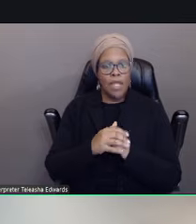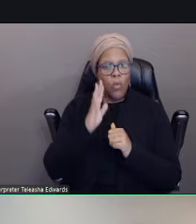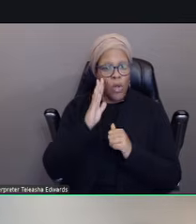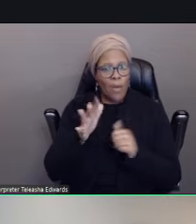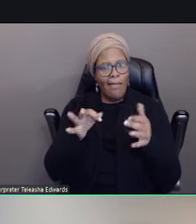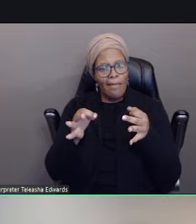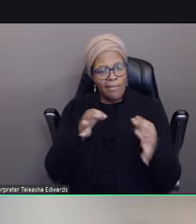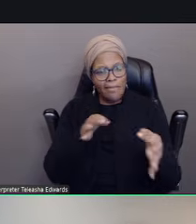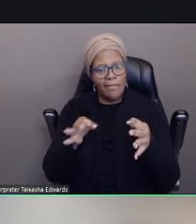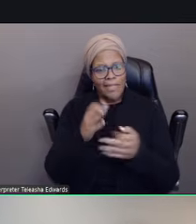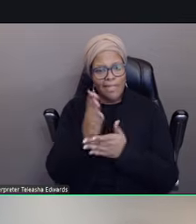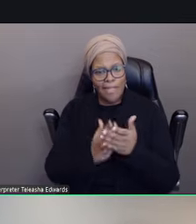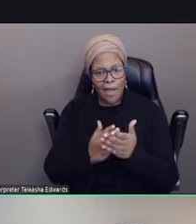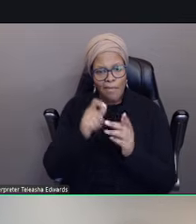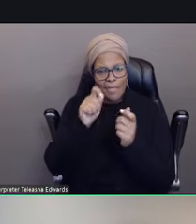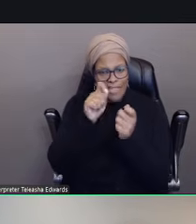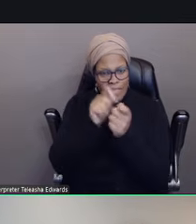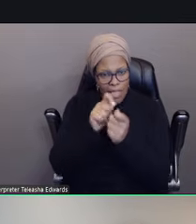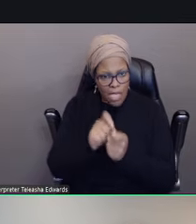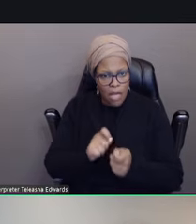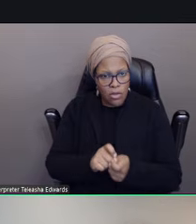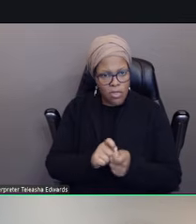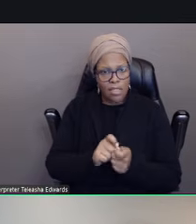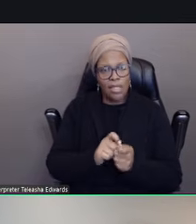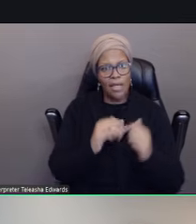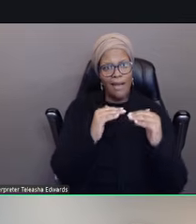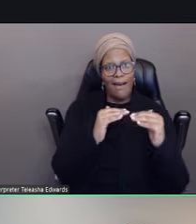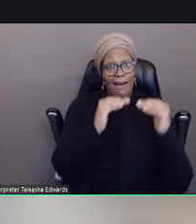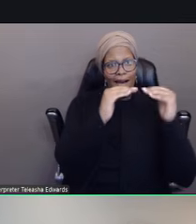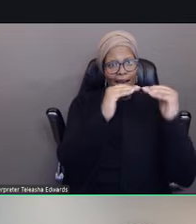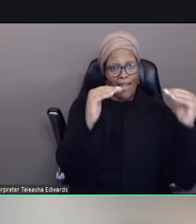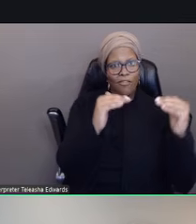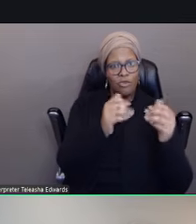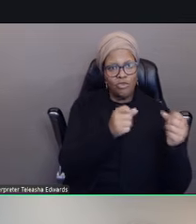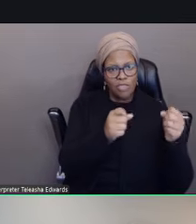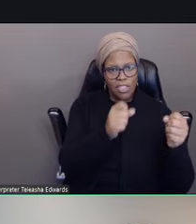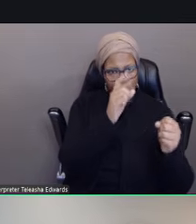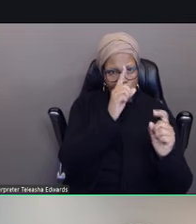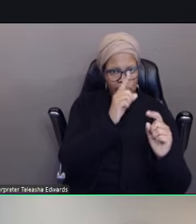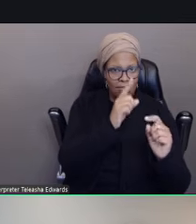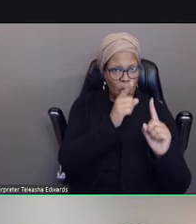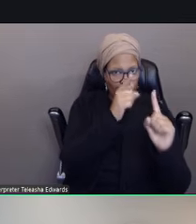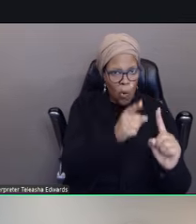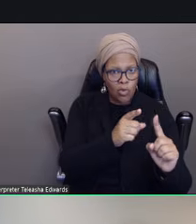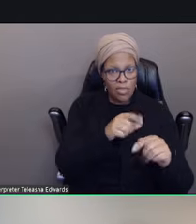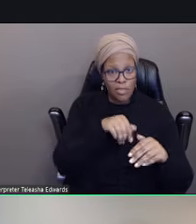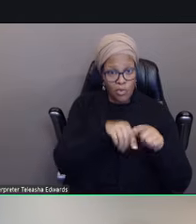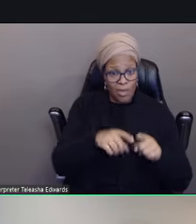to translate those highle strategic goals that we outlined in our application into actionable steps